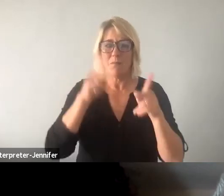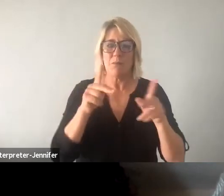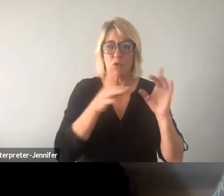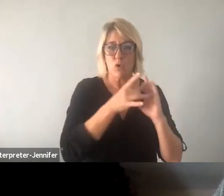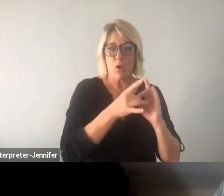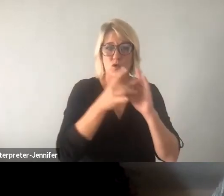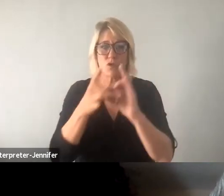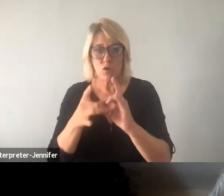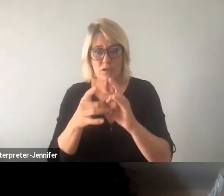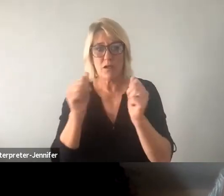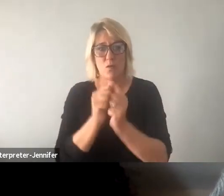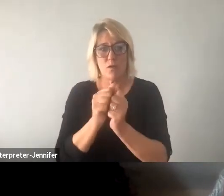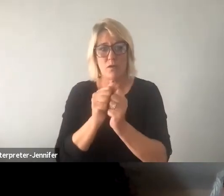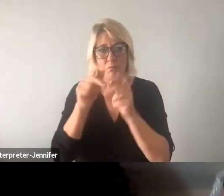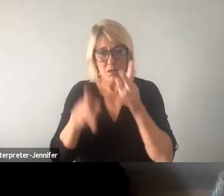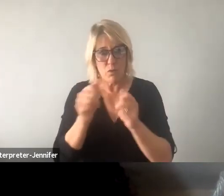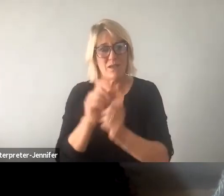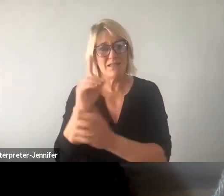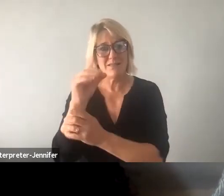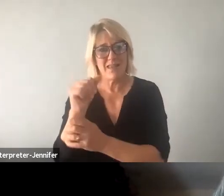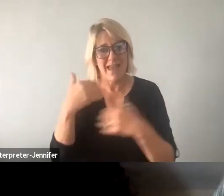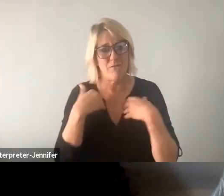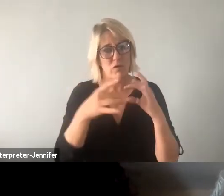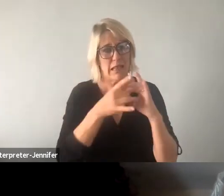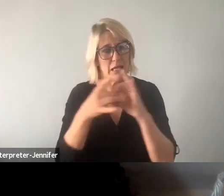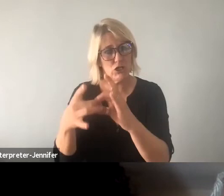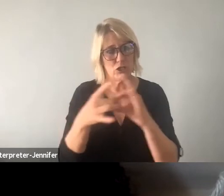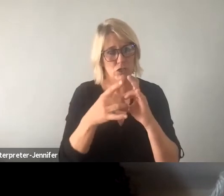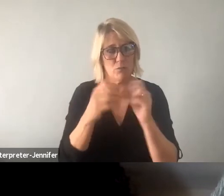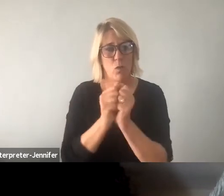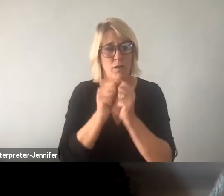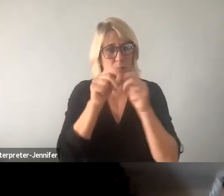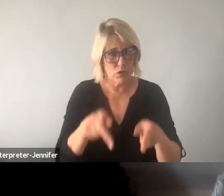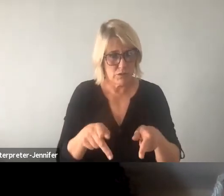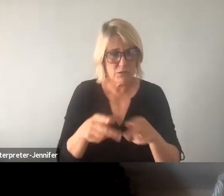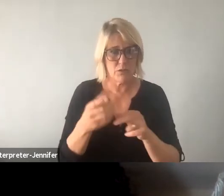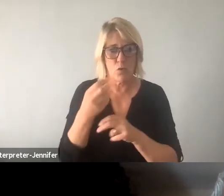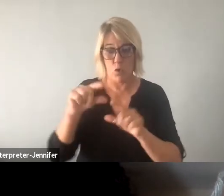what we sometimes call associates, people who are associated with people